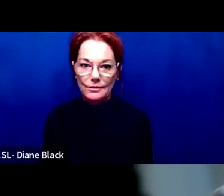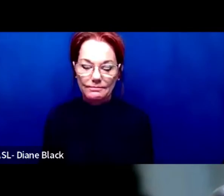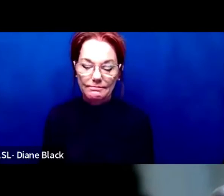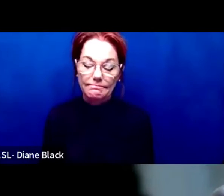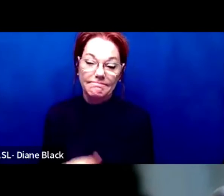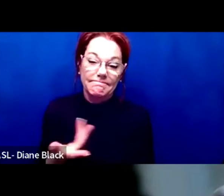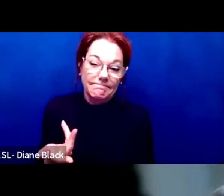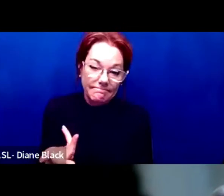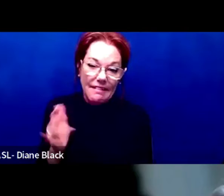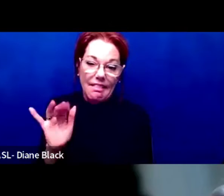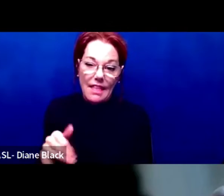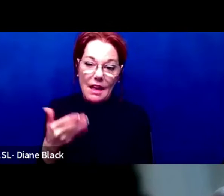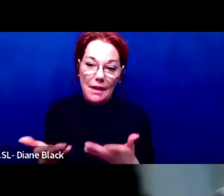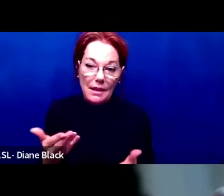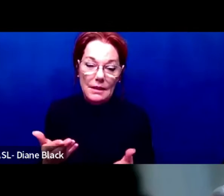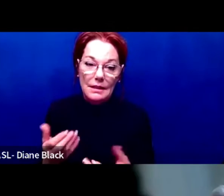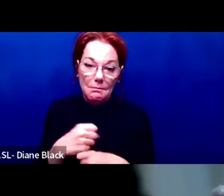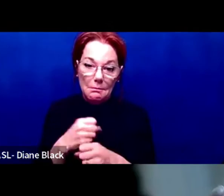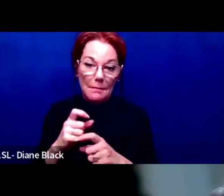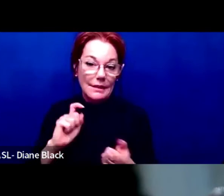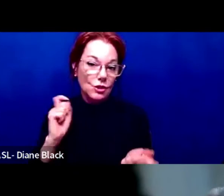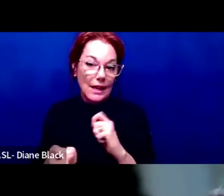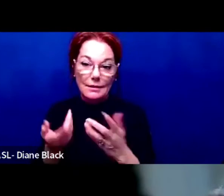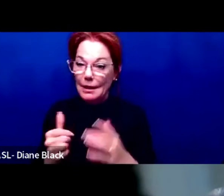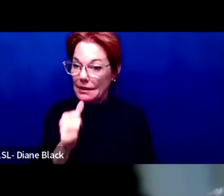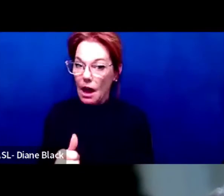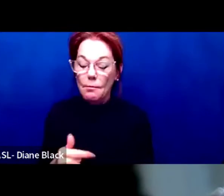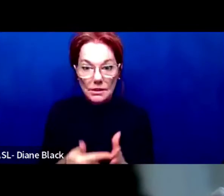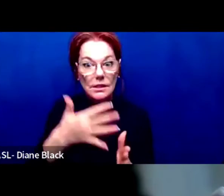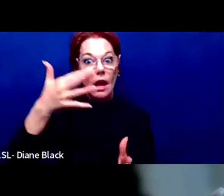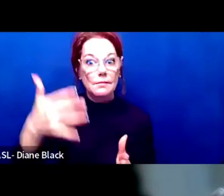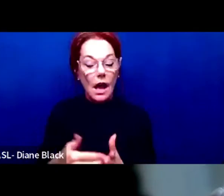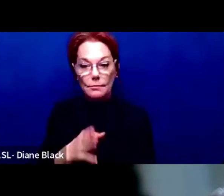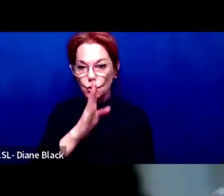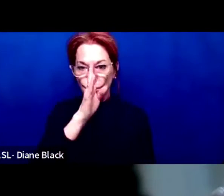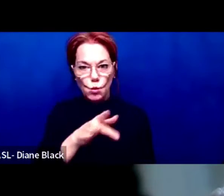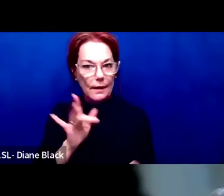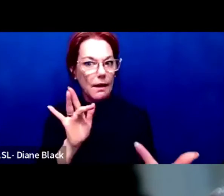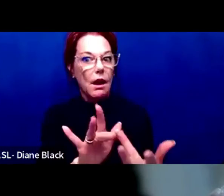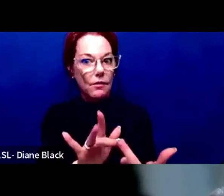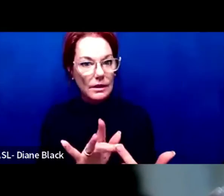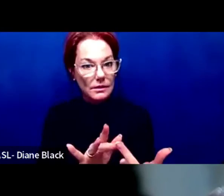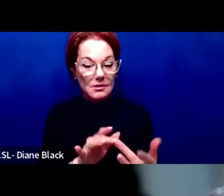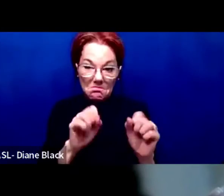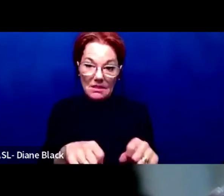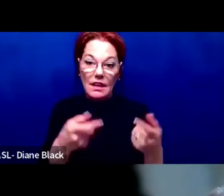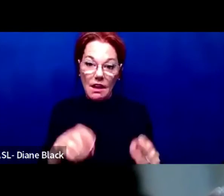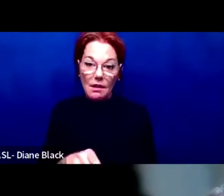produce change, but sometimes it is the cold outreach that gets you there. I've seen that happen in different places, too. So there's some different